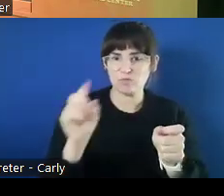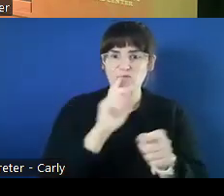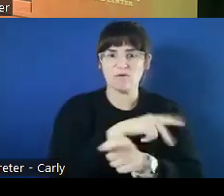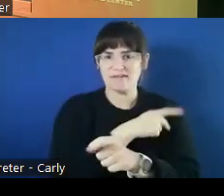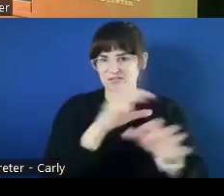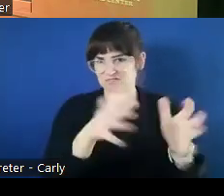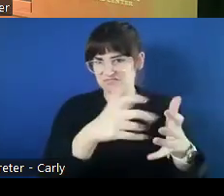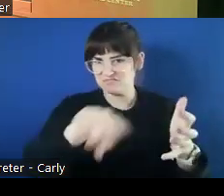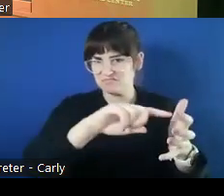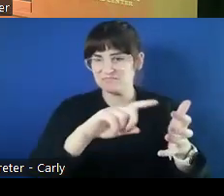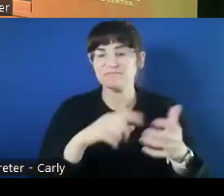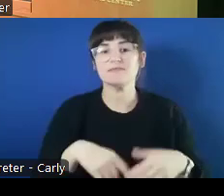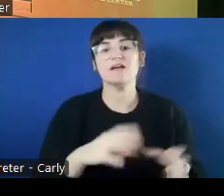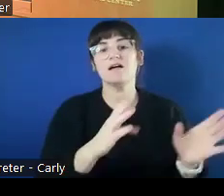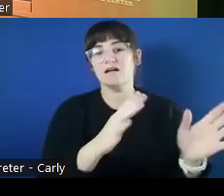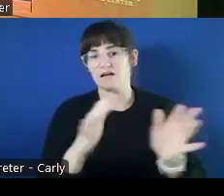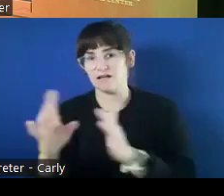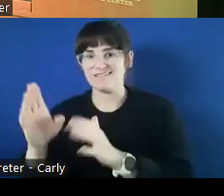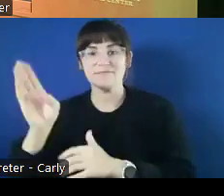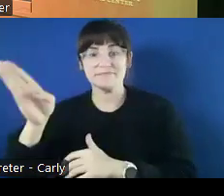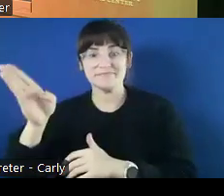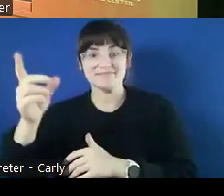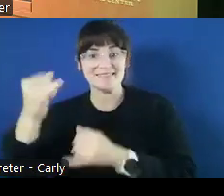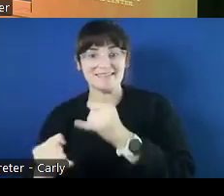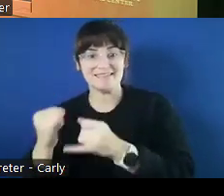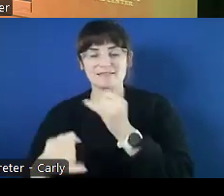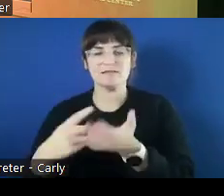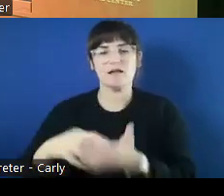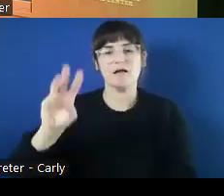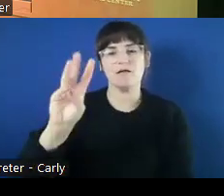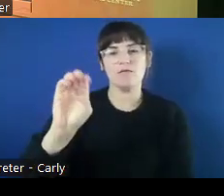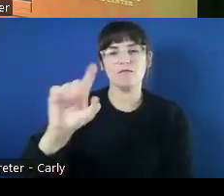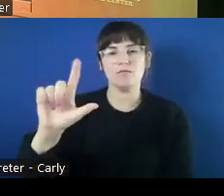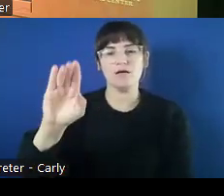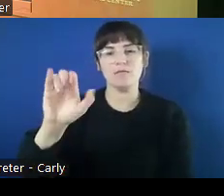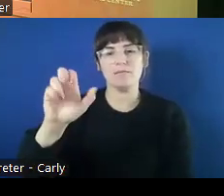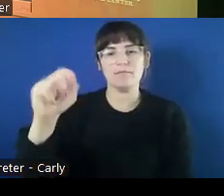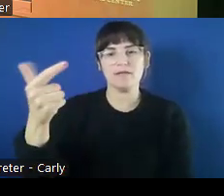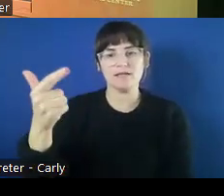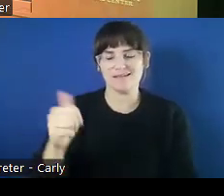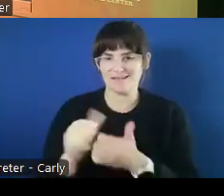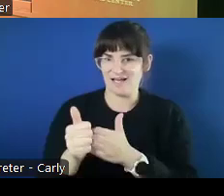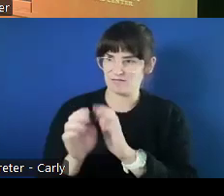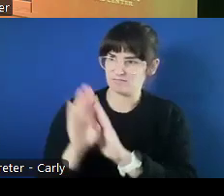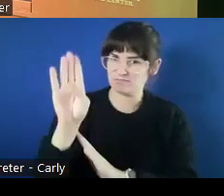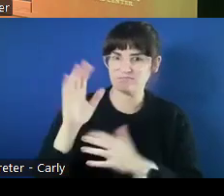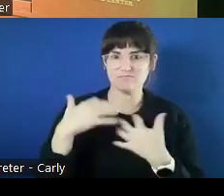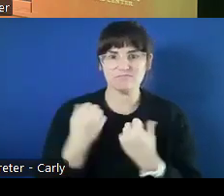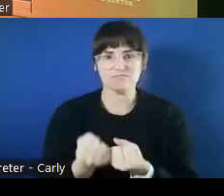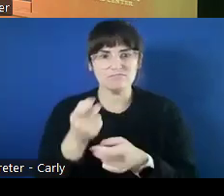then in the second part of the talk I'll spend a little bit of time talking about well-being uh trying to think about how we can cultivate well-being and what we can do for our patients